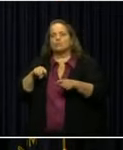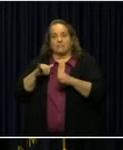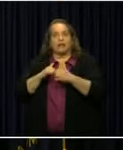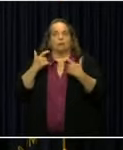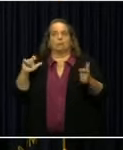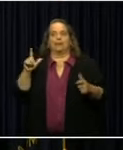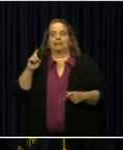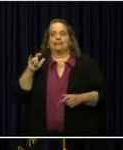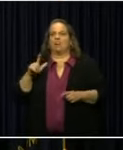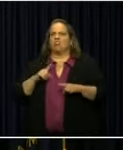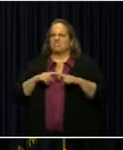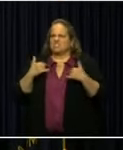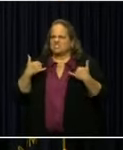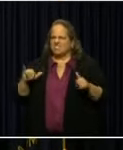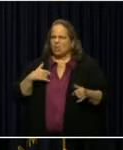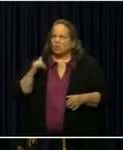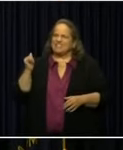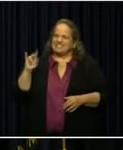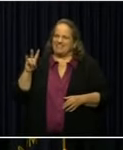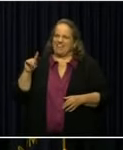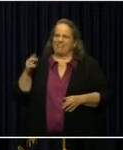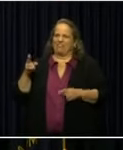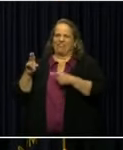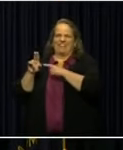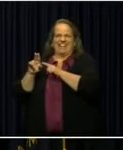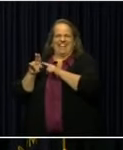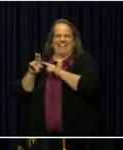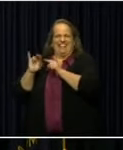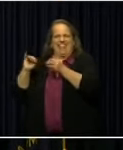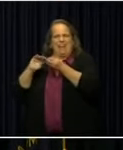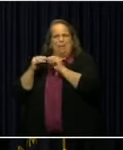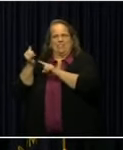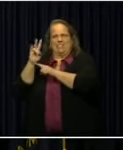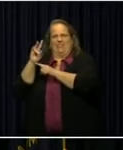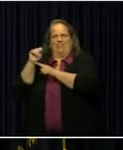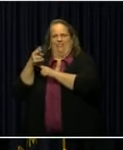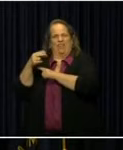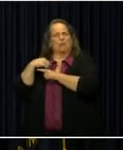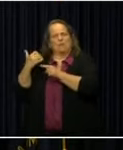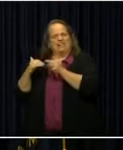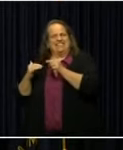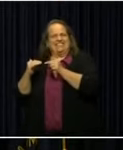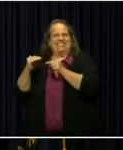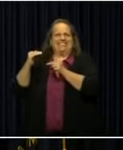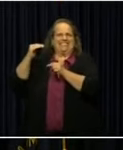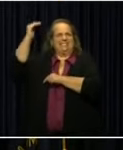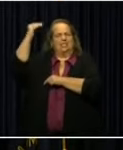WE ARE ABSOLUTELY TOGETHER IN THIS, AND WE'VE ASKED YOU TO USE